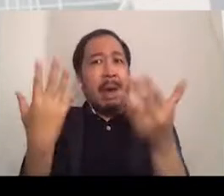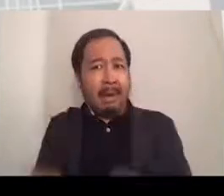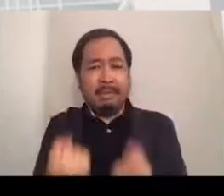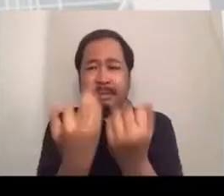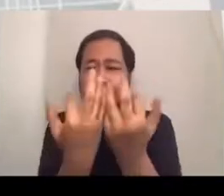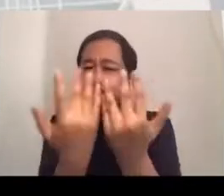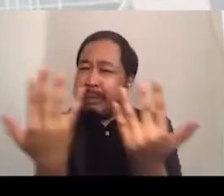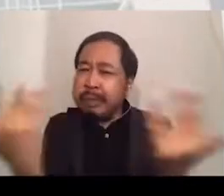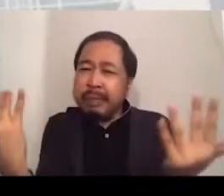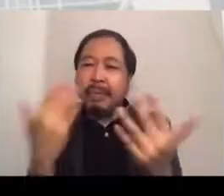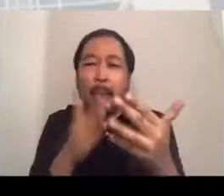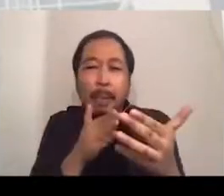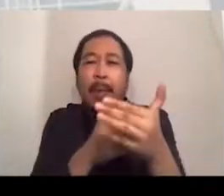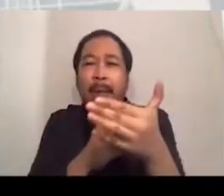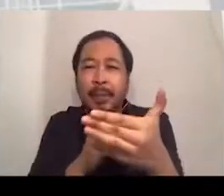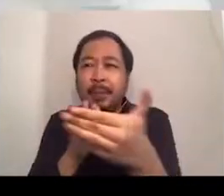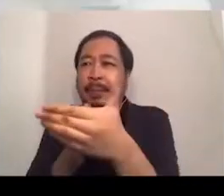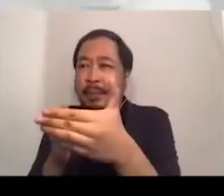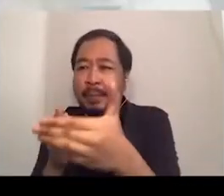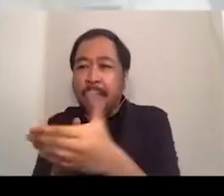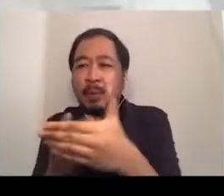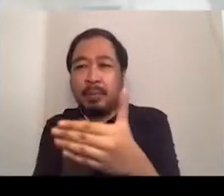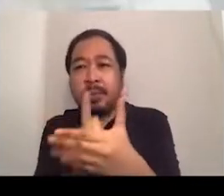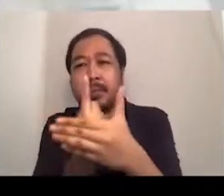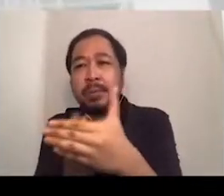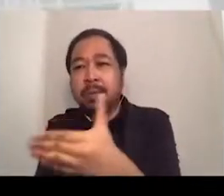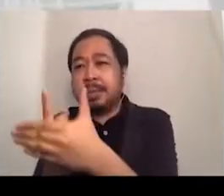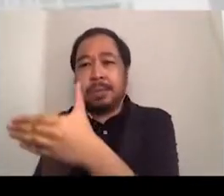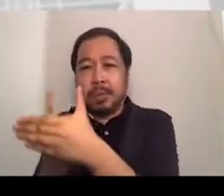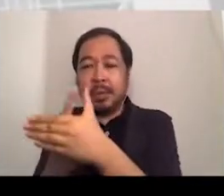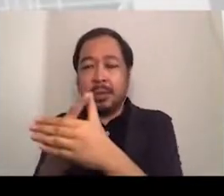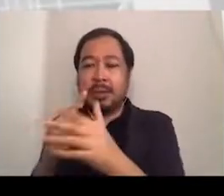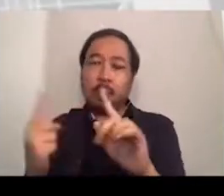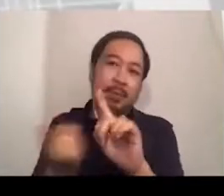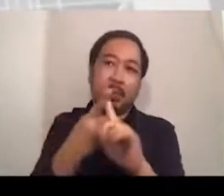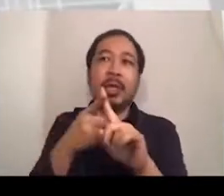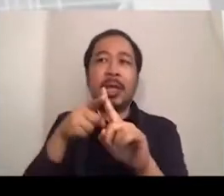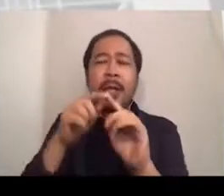and making available things like eHealth that you referred to.